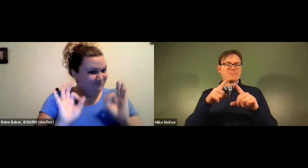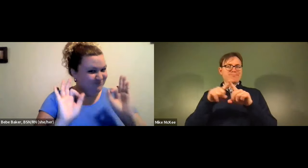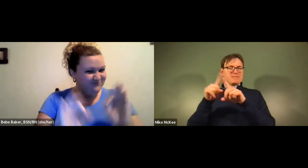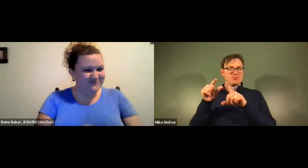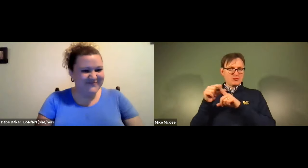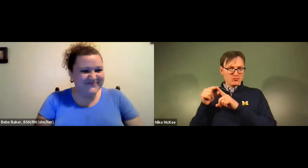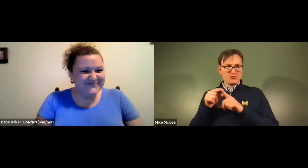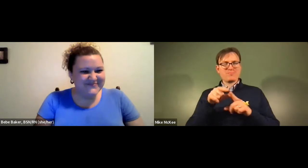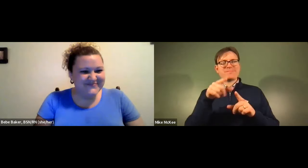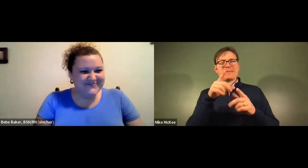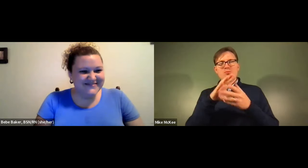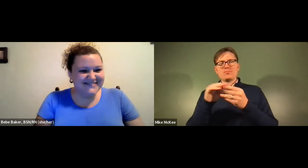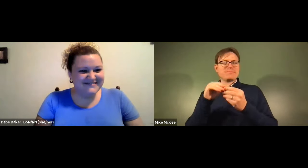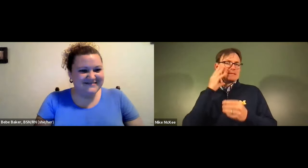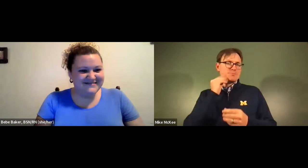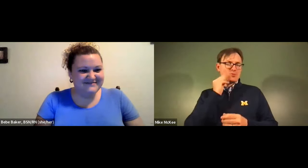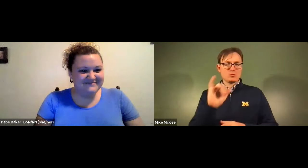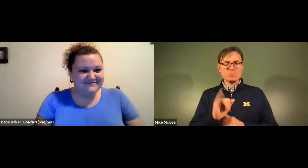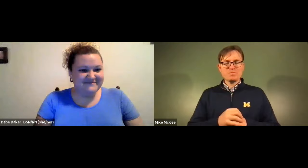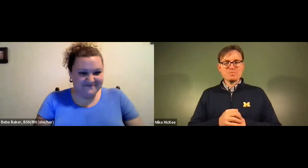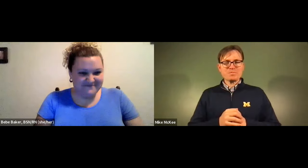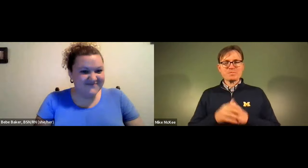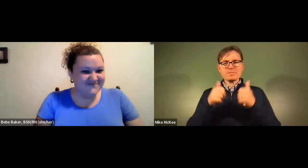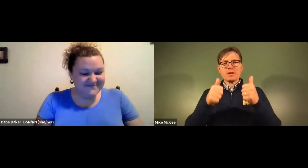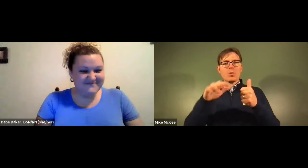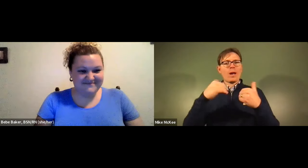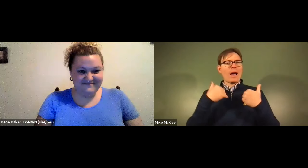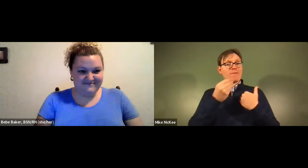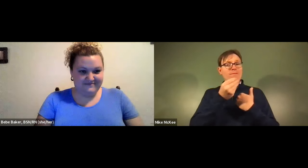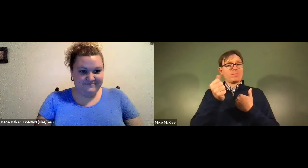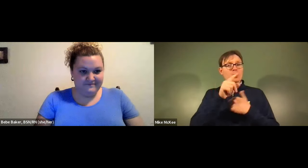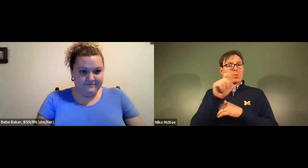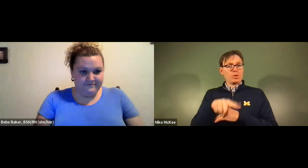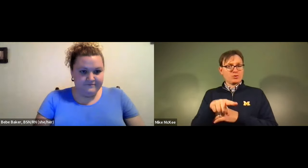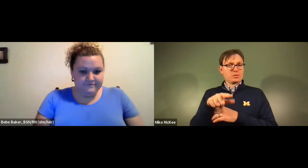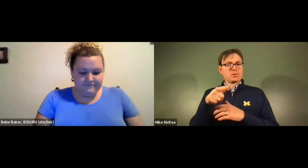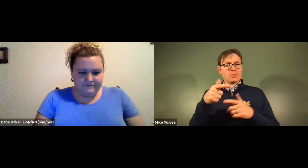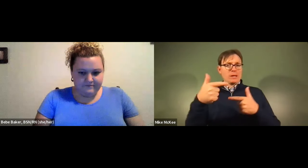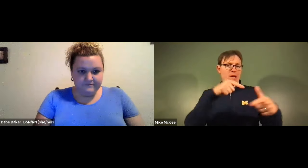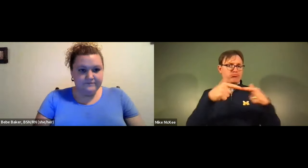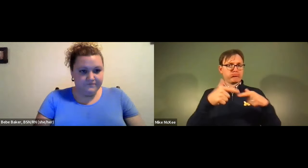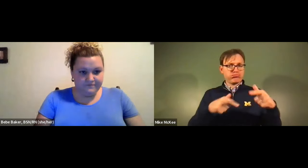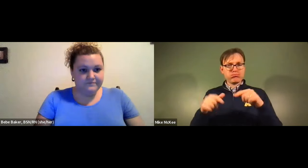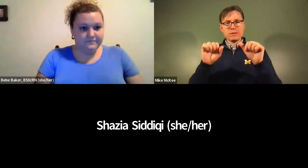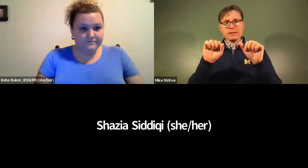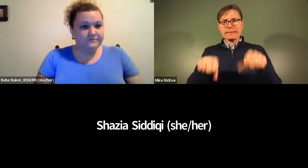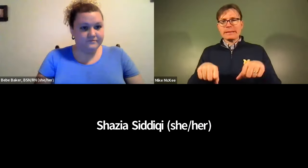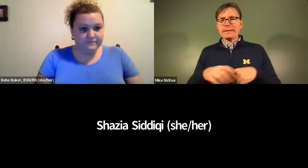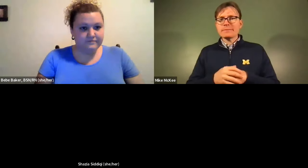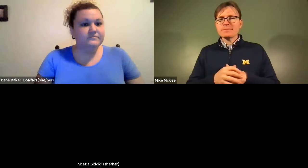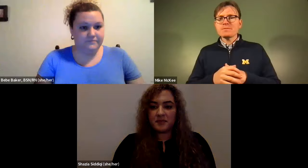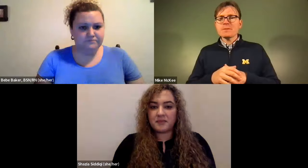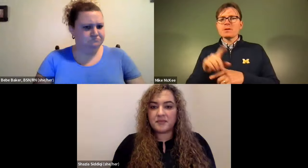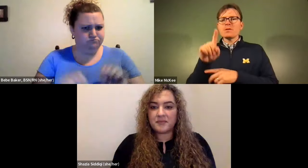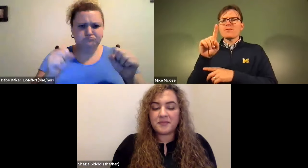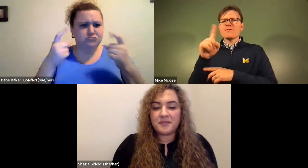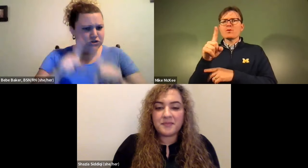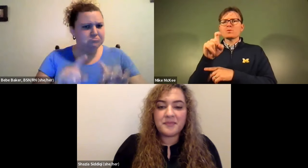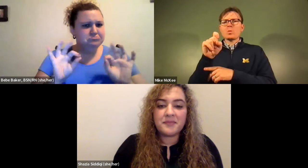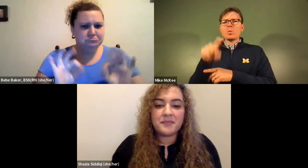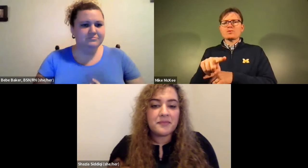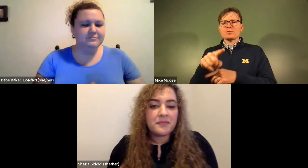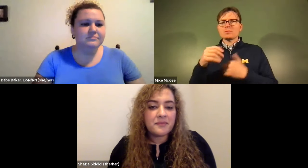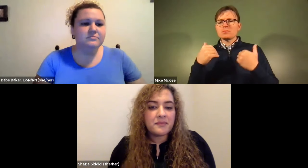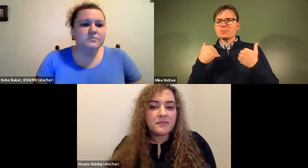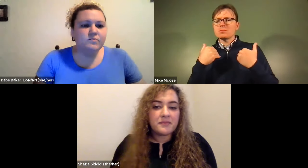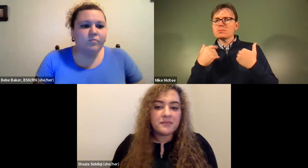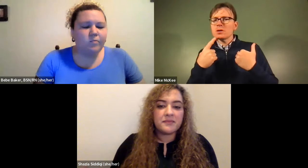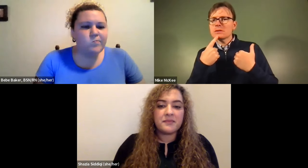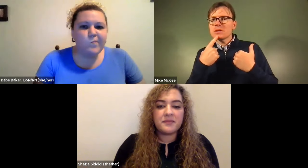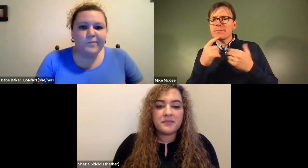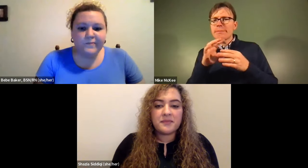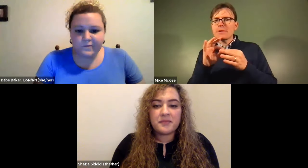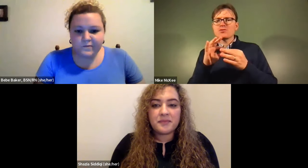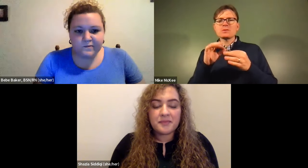James Cech: Thank you for sharing all of those different terms and your experiences as well Okay, we do have a few questions that have come through so we're going to go in and handle them as a group.